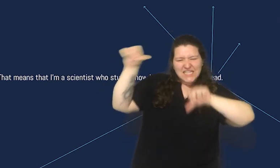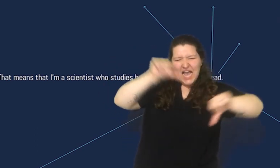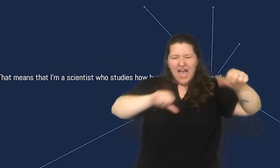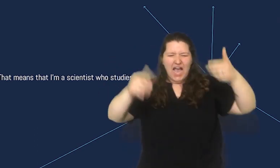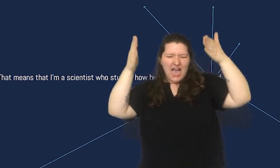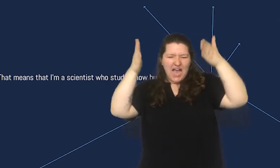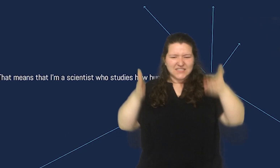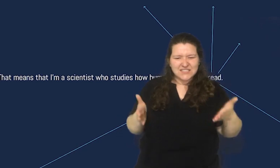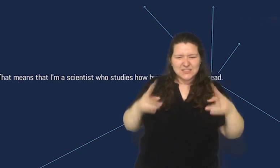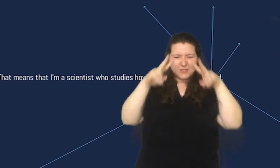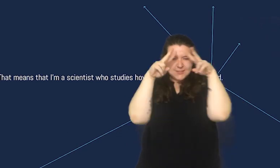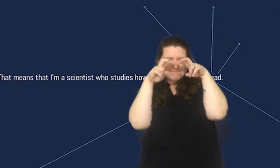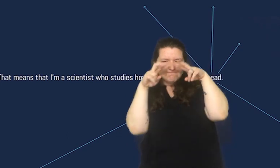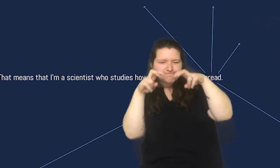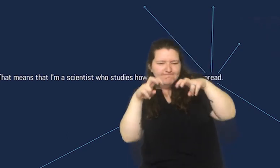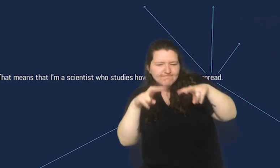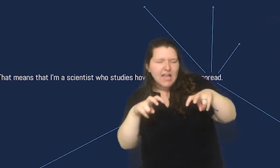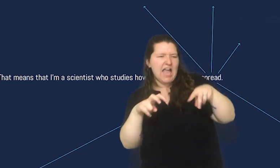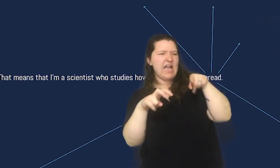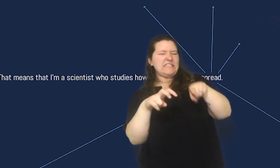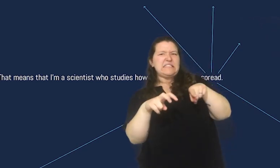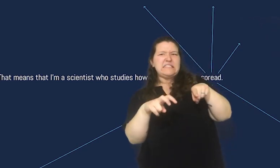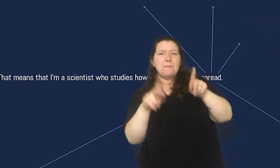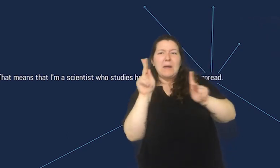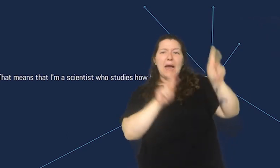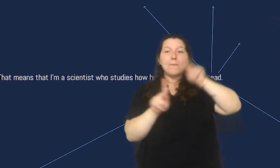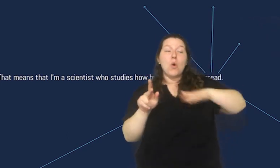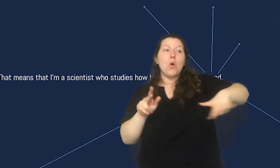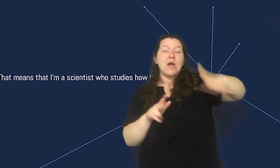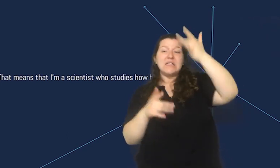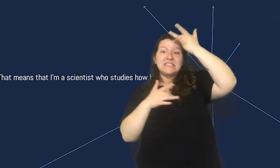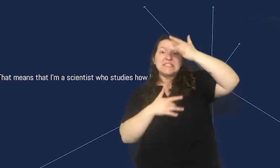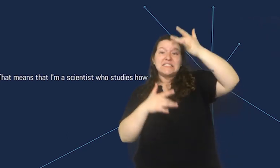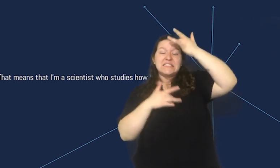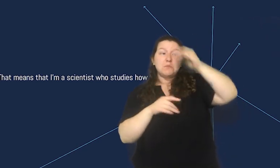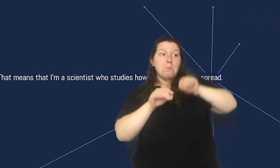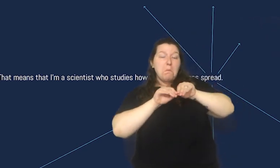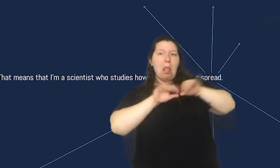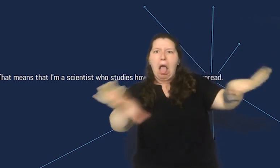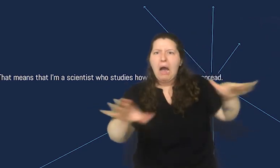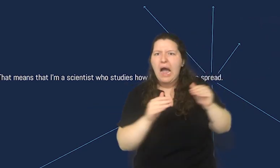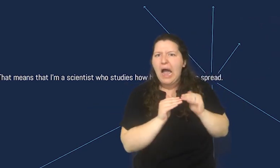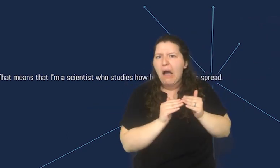That means I'm a scientist who studies how human diseases spread.